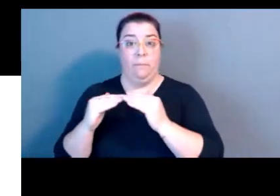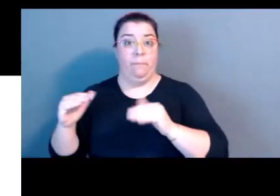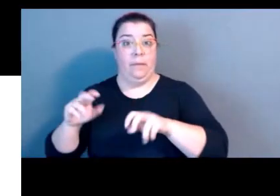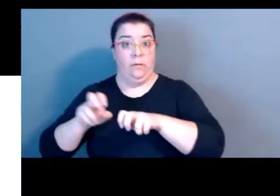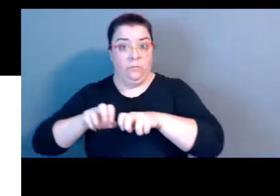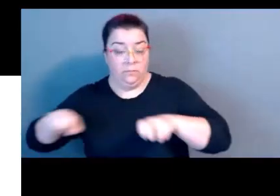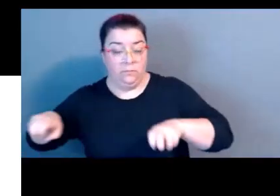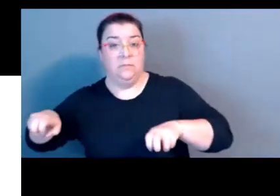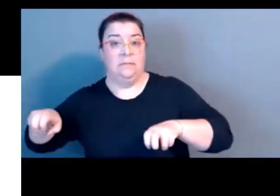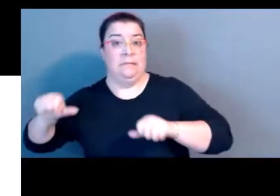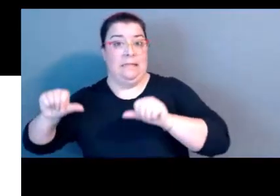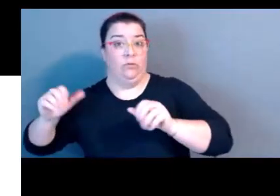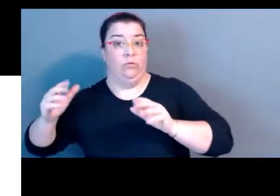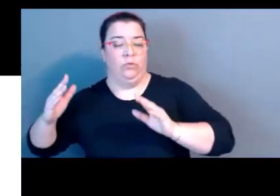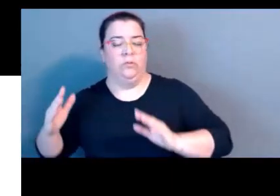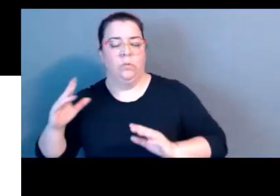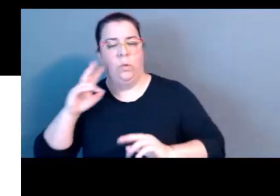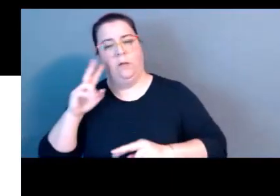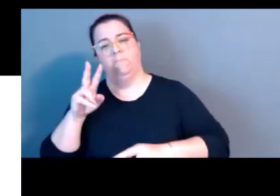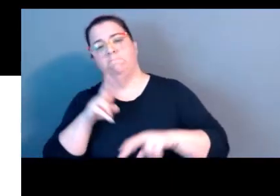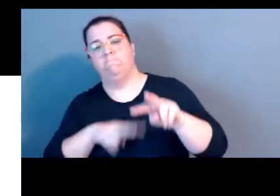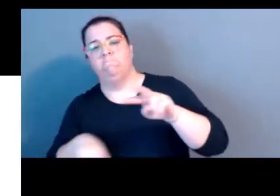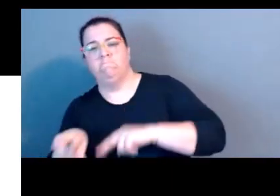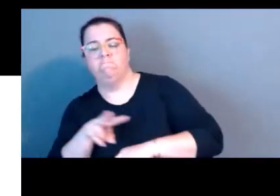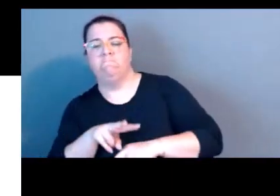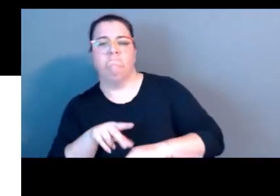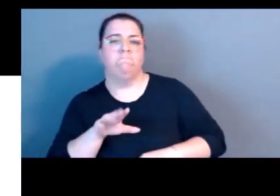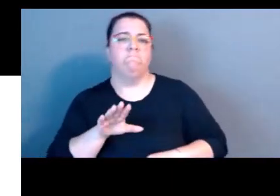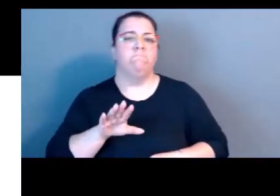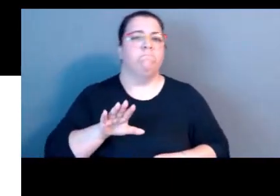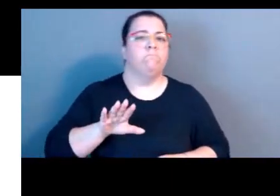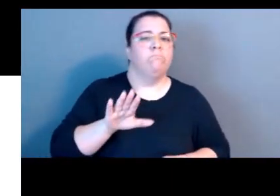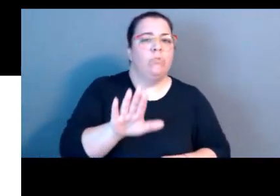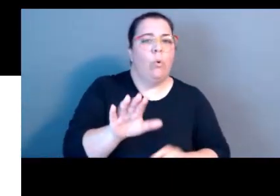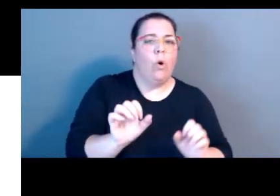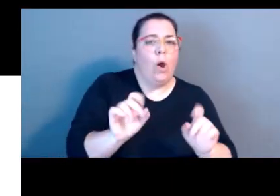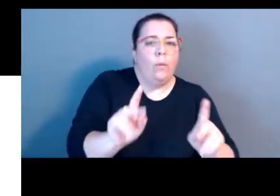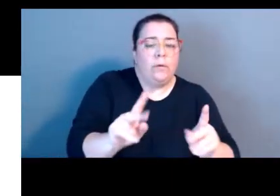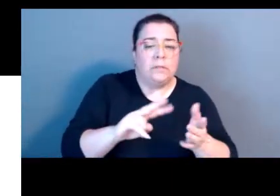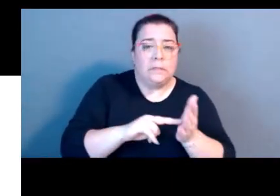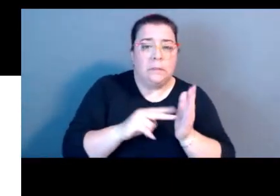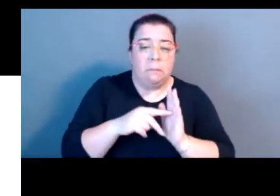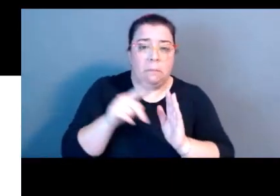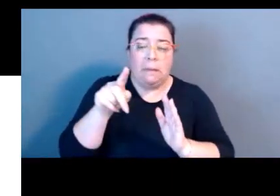this opportunity will contribute to raising your international profile within